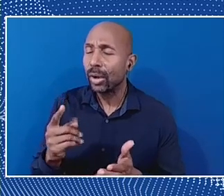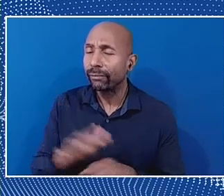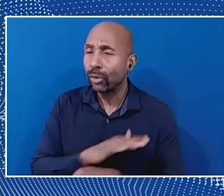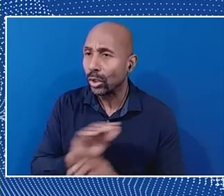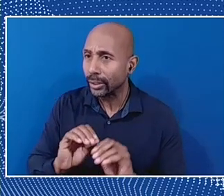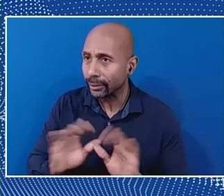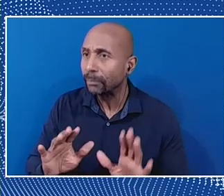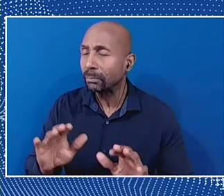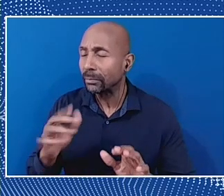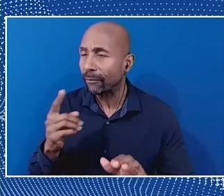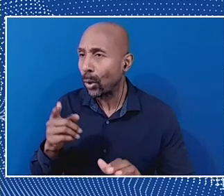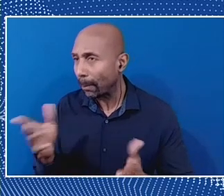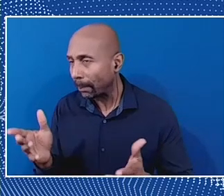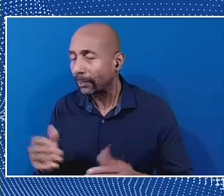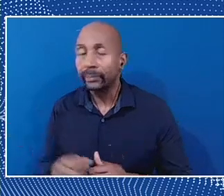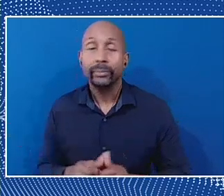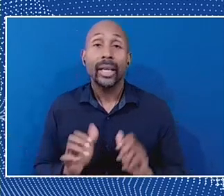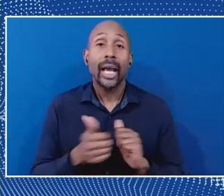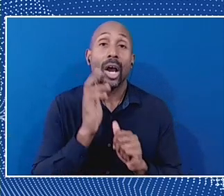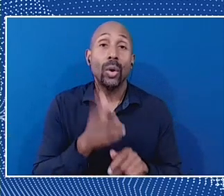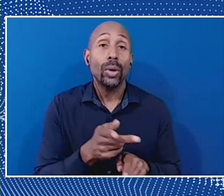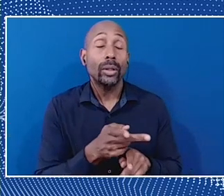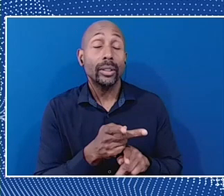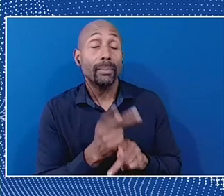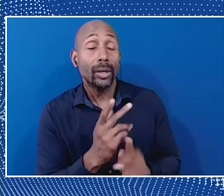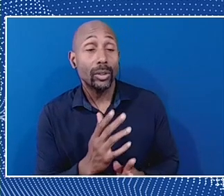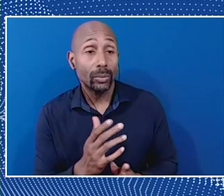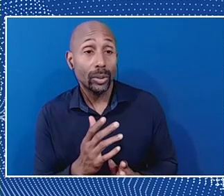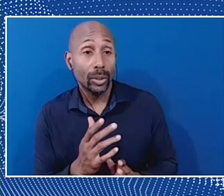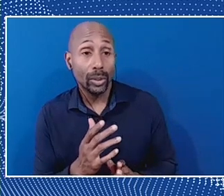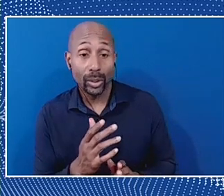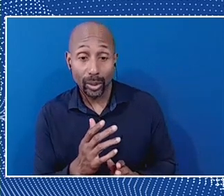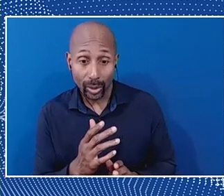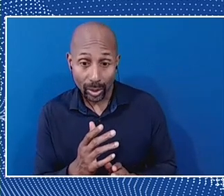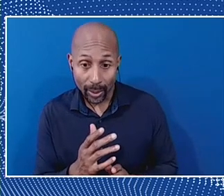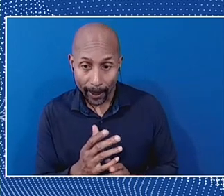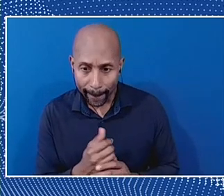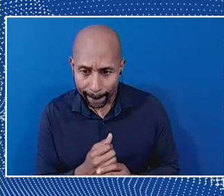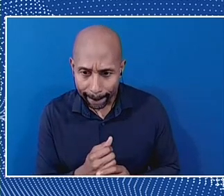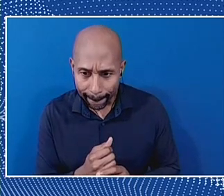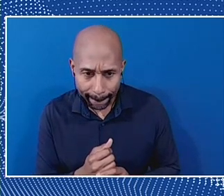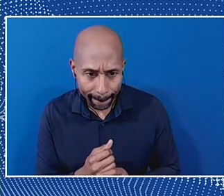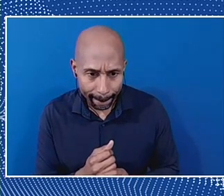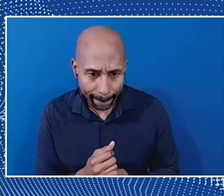repay or the cost of enforcing and- when the Department is trying to determine those